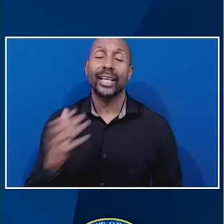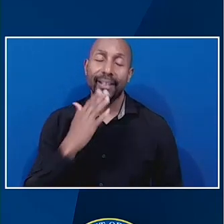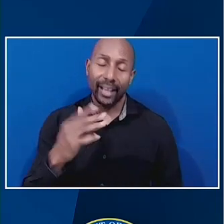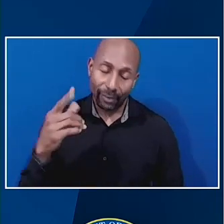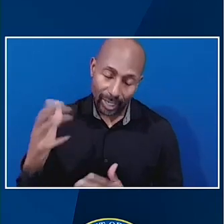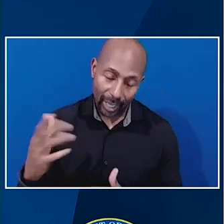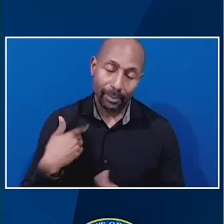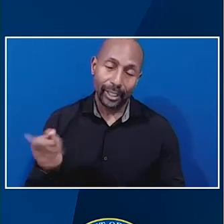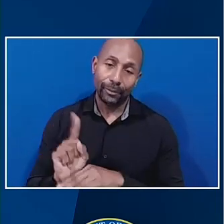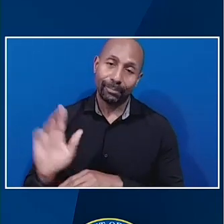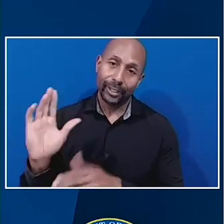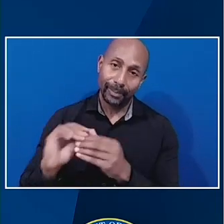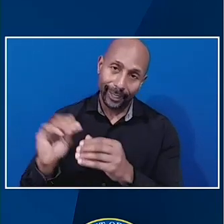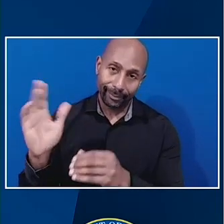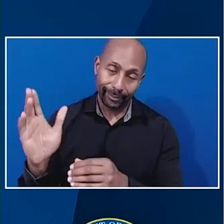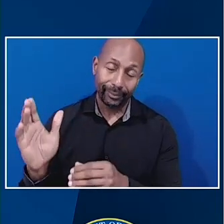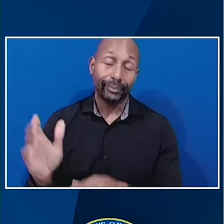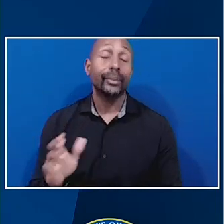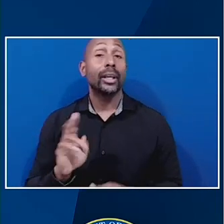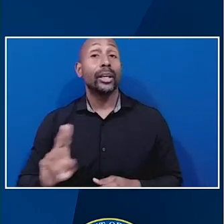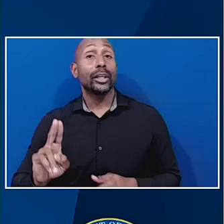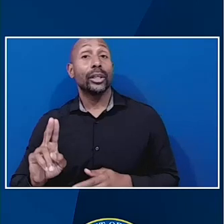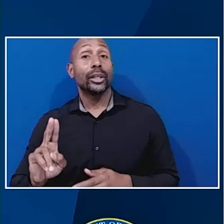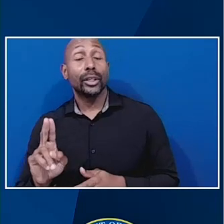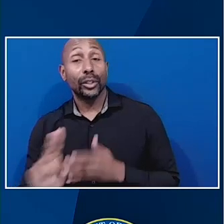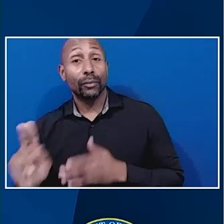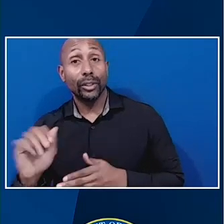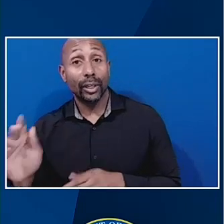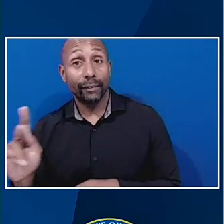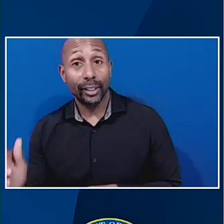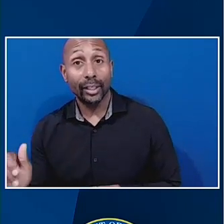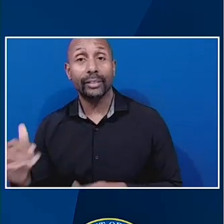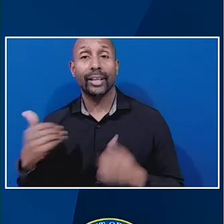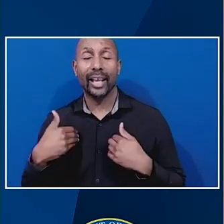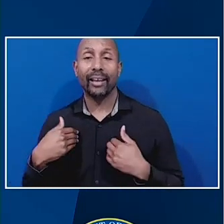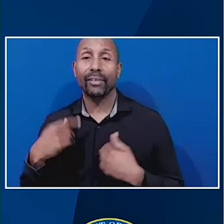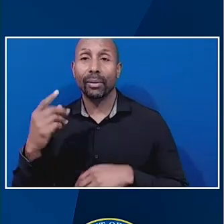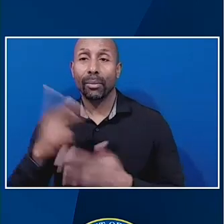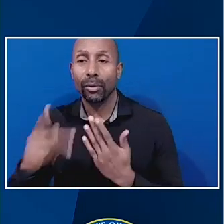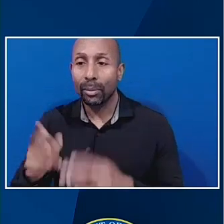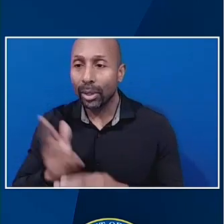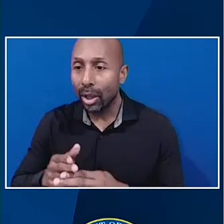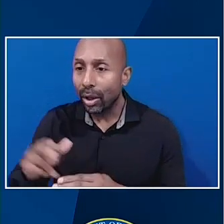At the University of Kentucky, they offer a program called First Day that provides me the option to get access to all of the